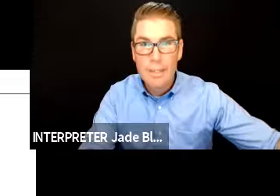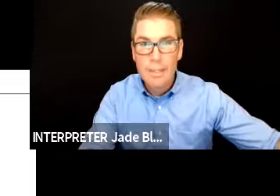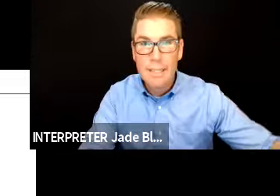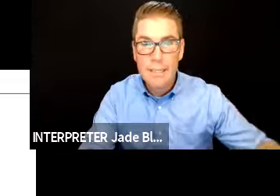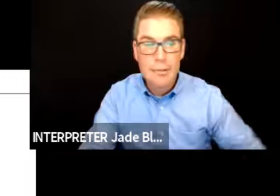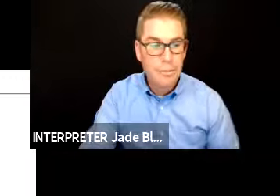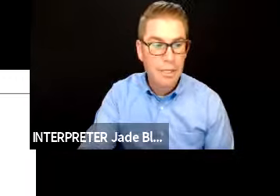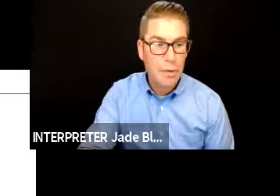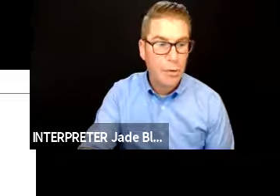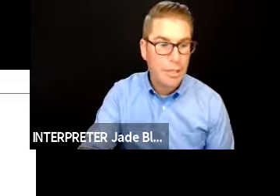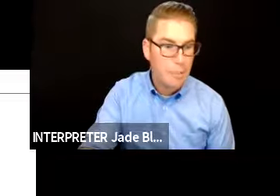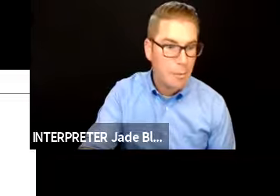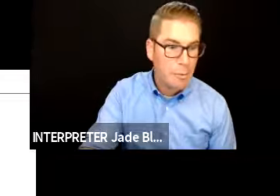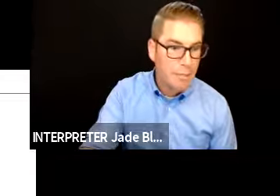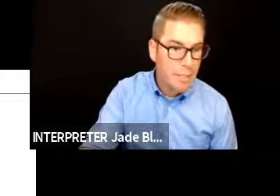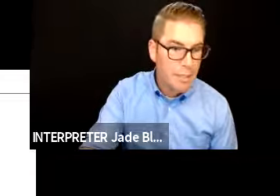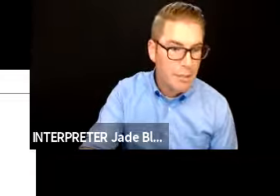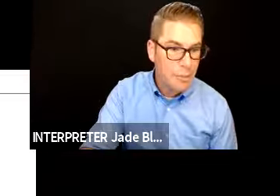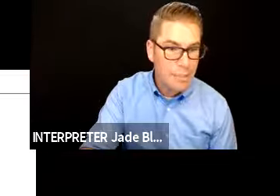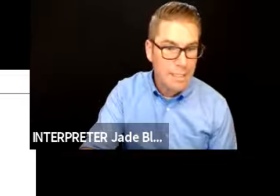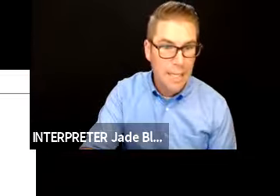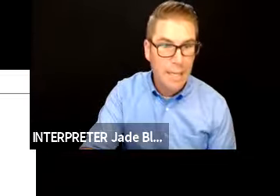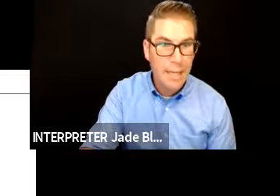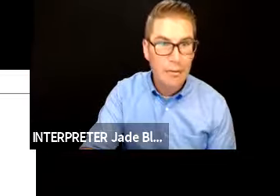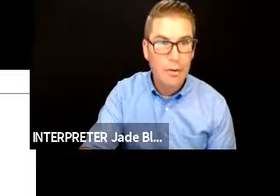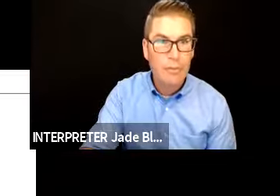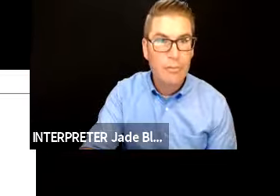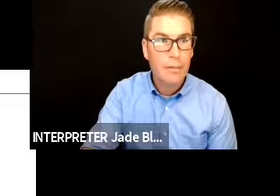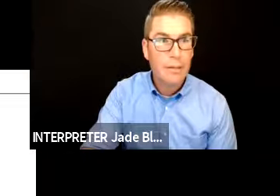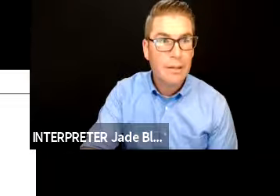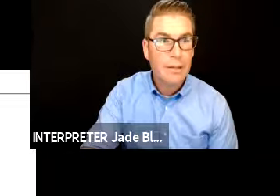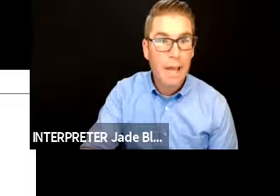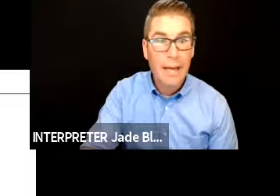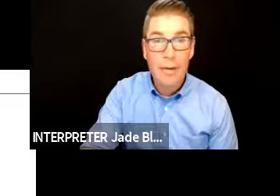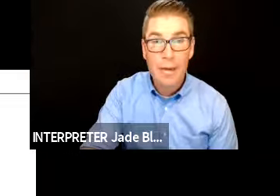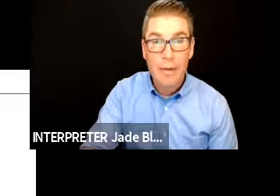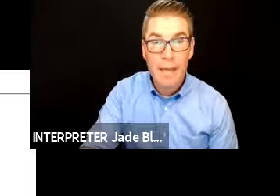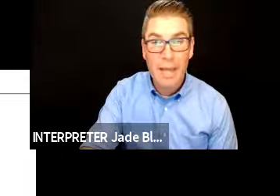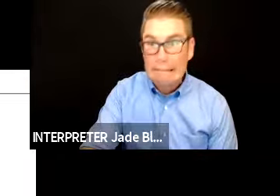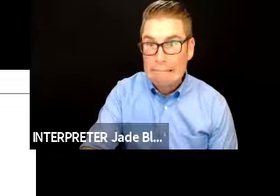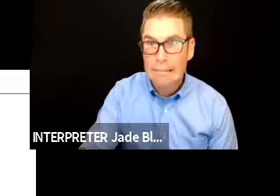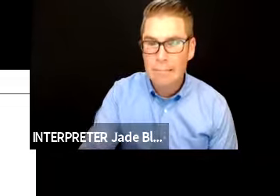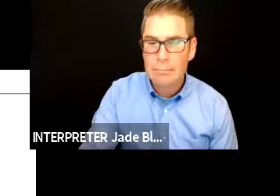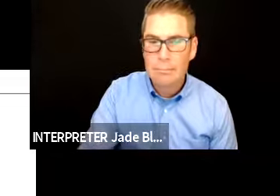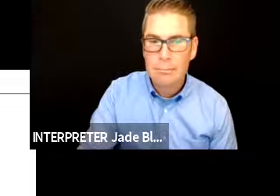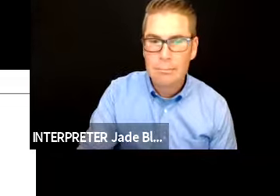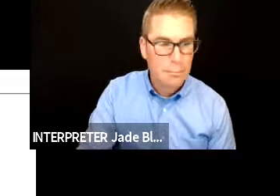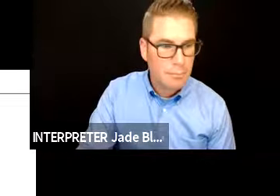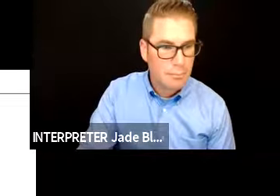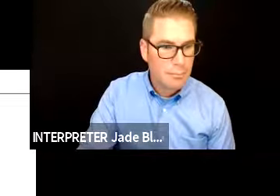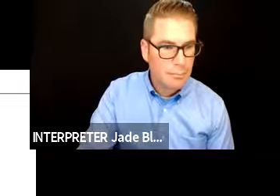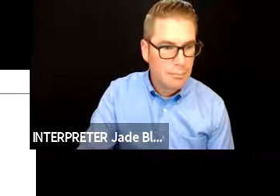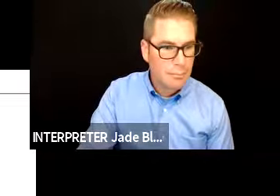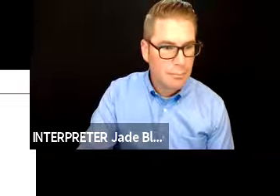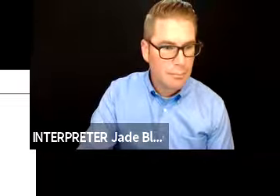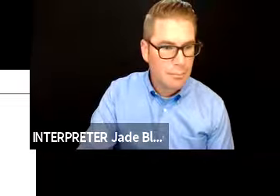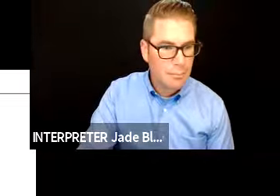So I'll give about 15 minutes for this activity. And then we'll come back to the main room. And continue this then.